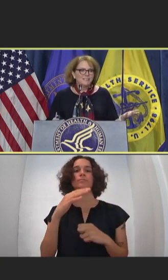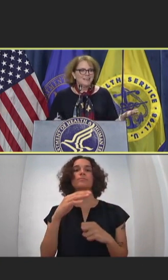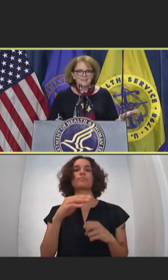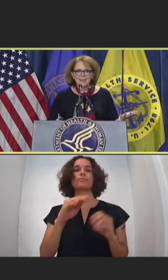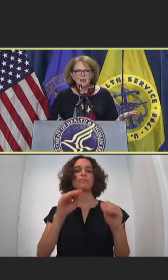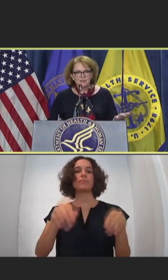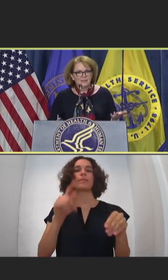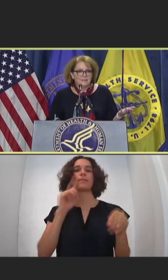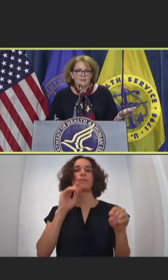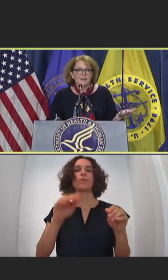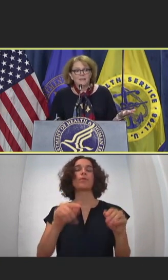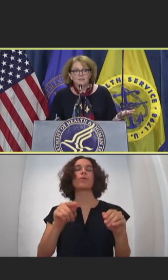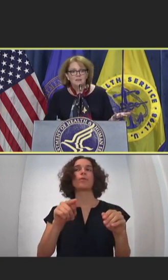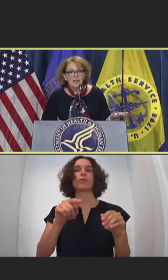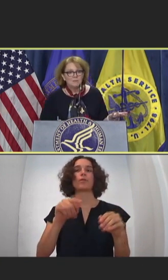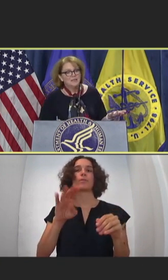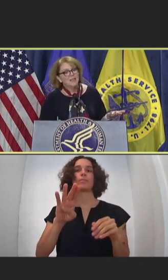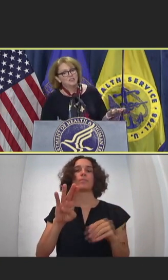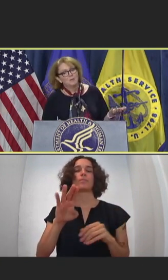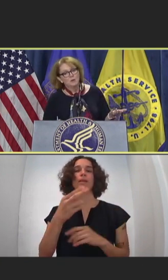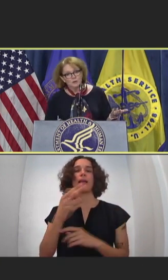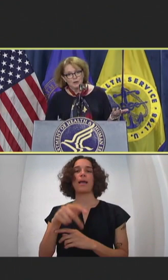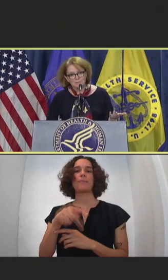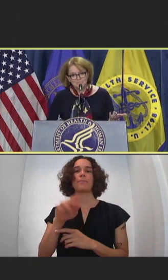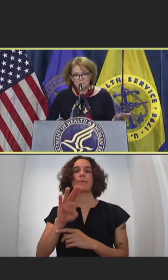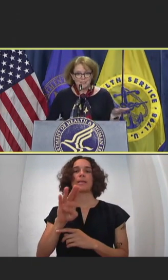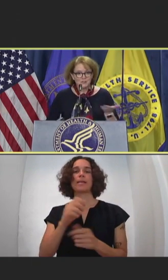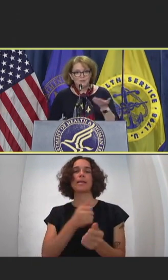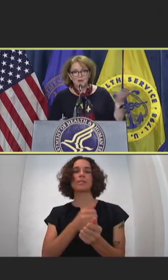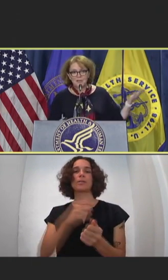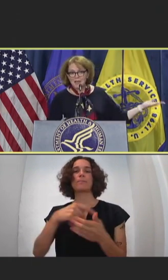as I call it, it's an adult hep B catch up program, because we've already gotten all